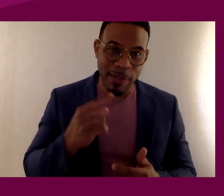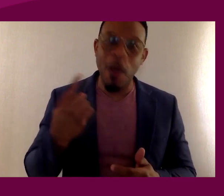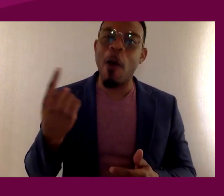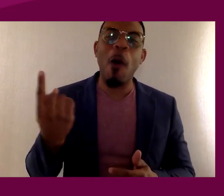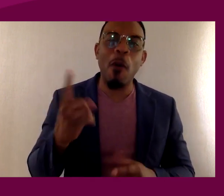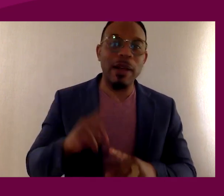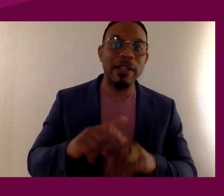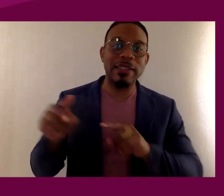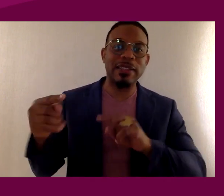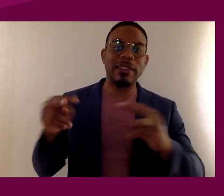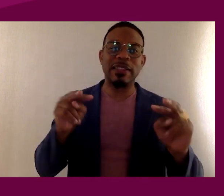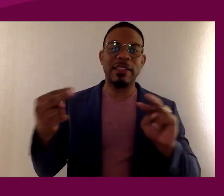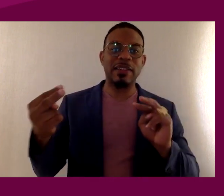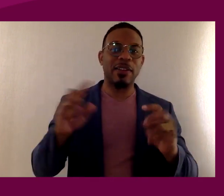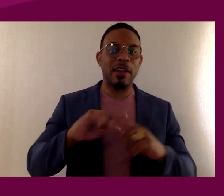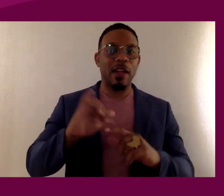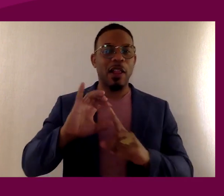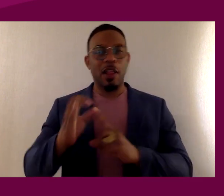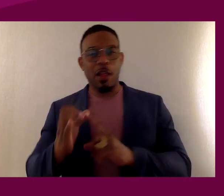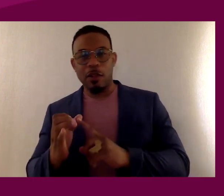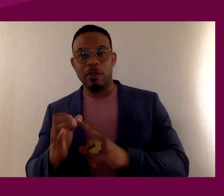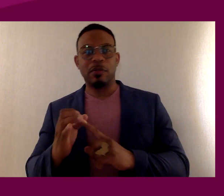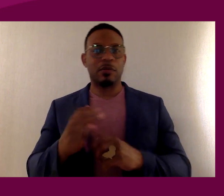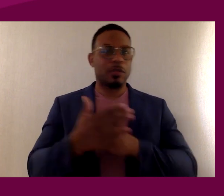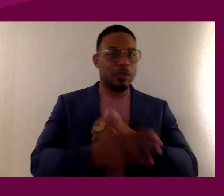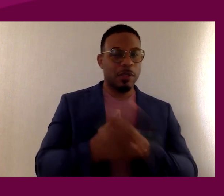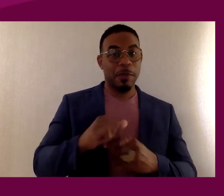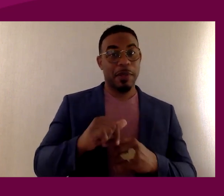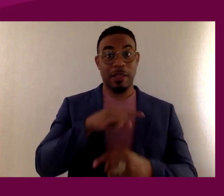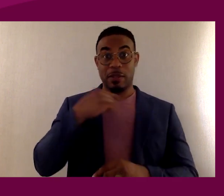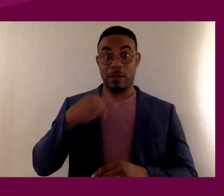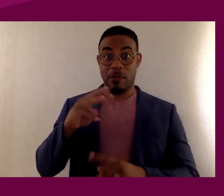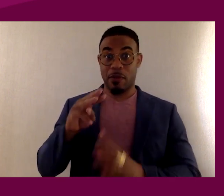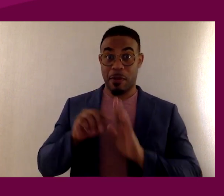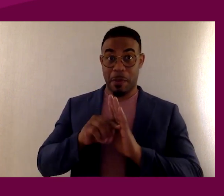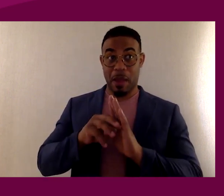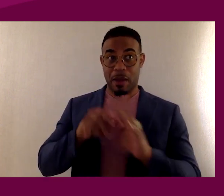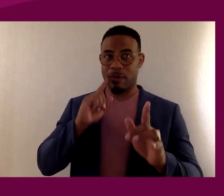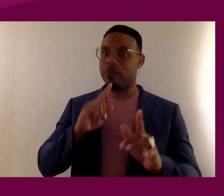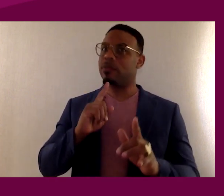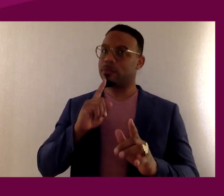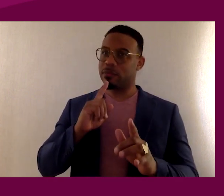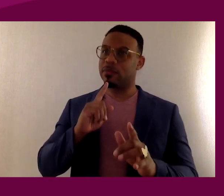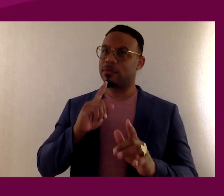I learned quickly, yes, there's always differences in other countries and cultures, but the Soviet